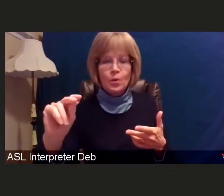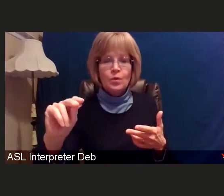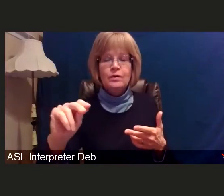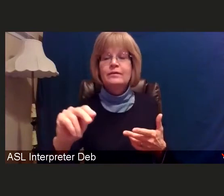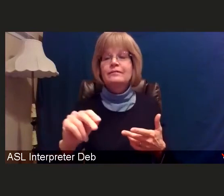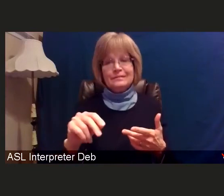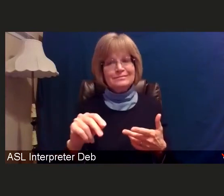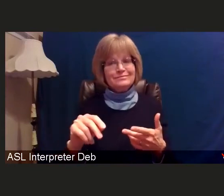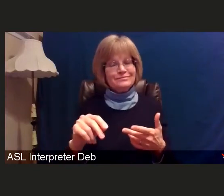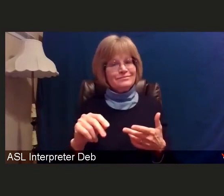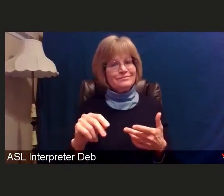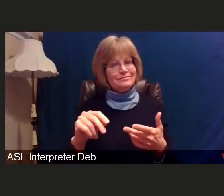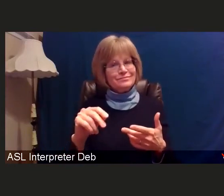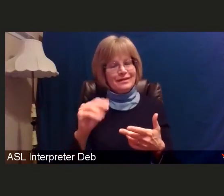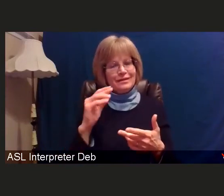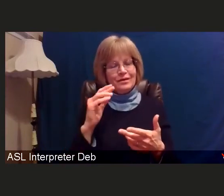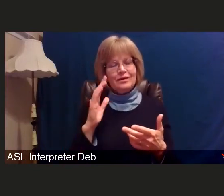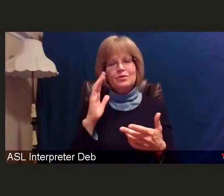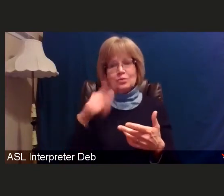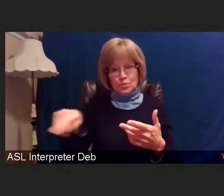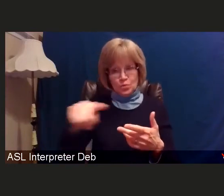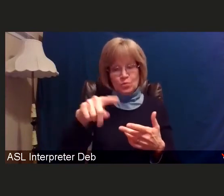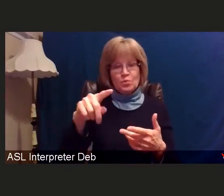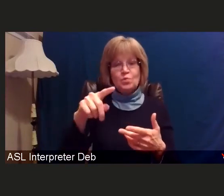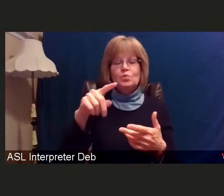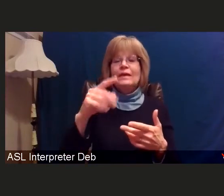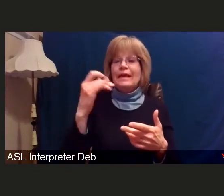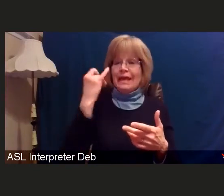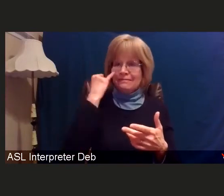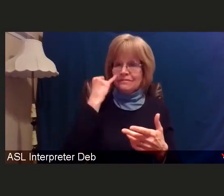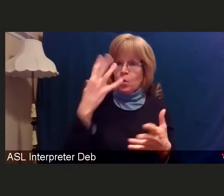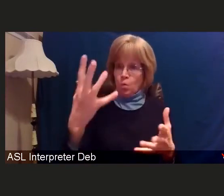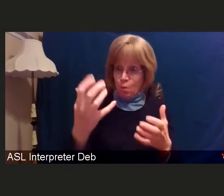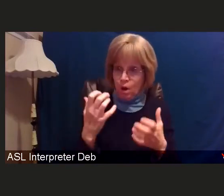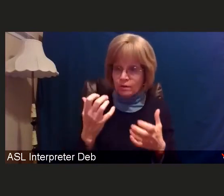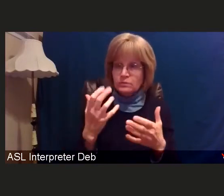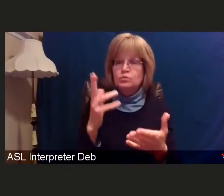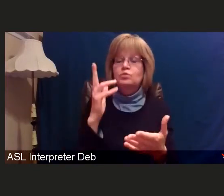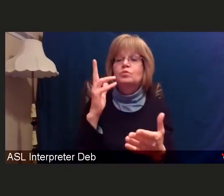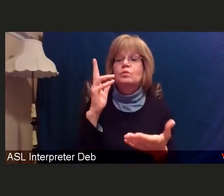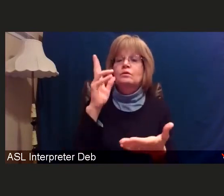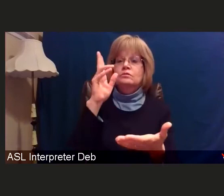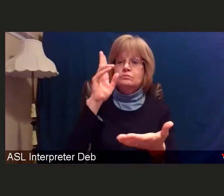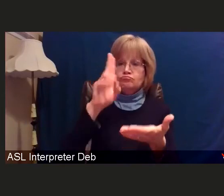that things are set up right now, if you would like to be part of several lists